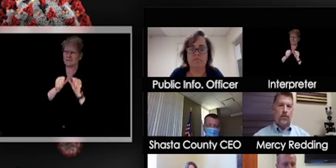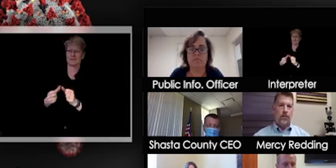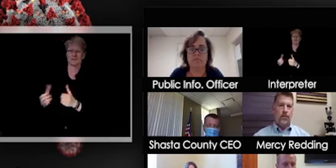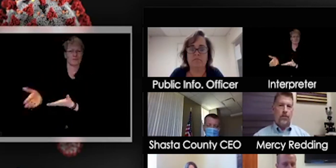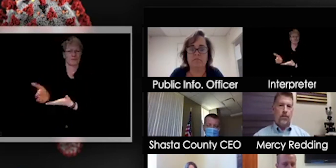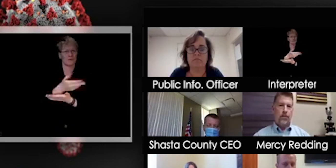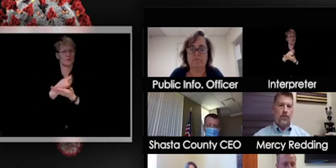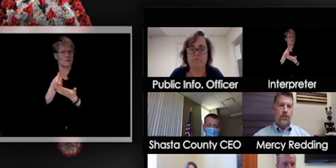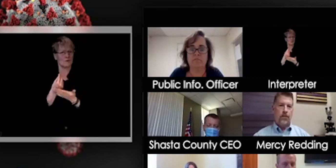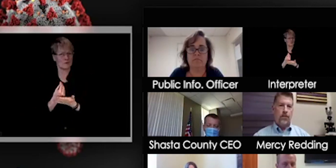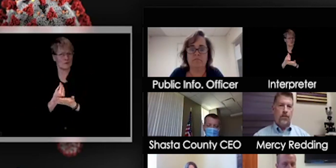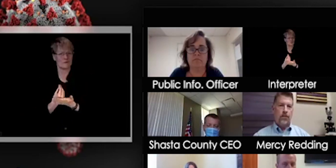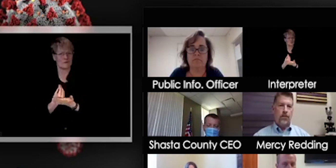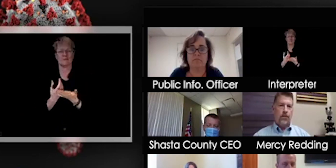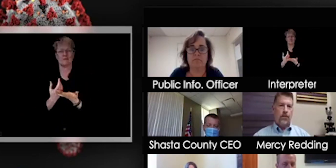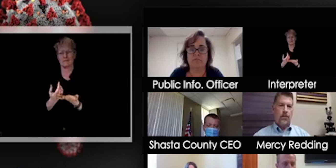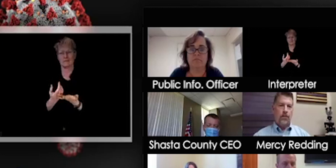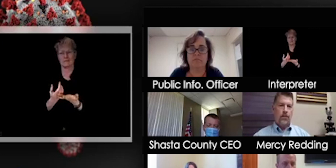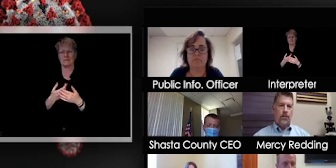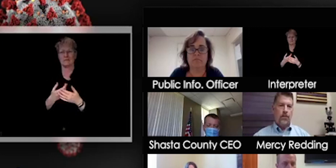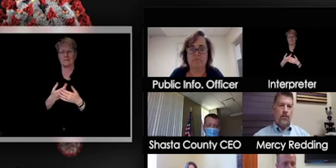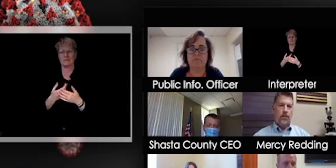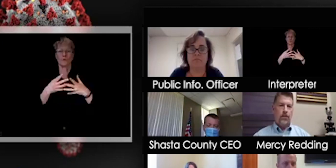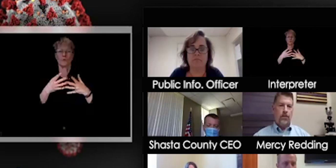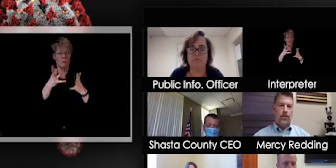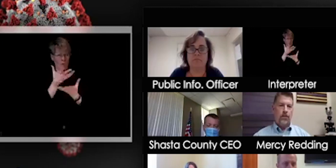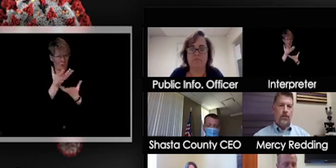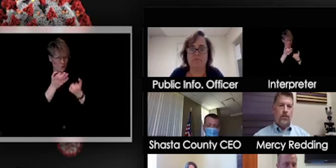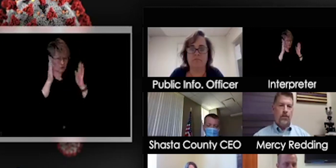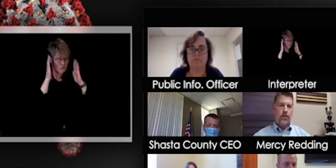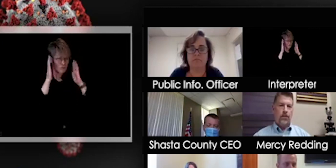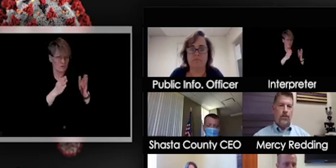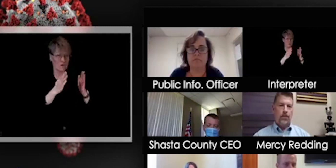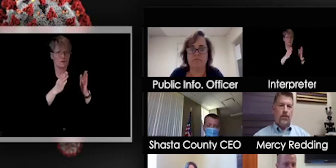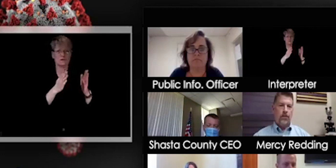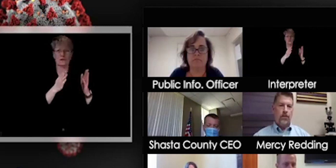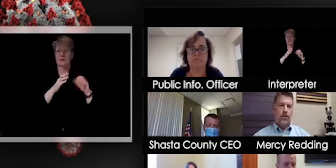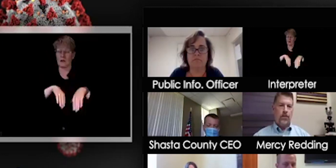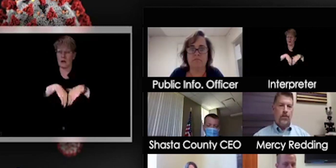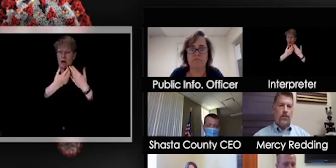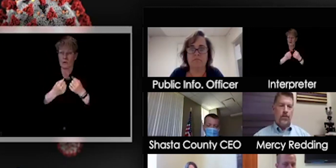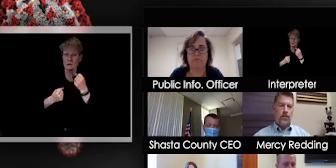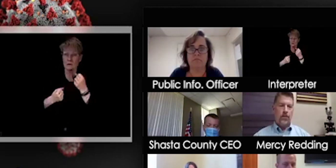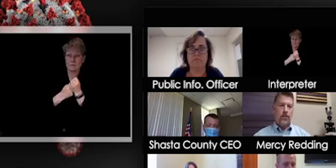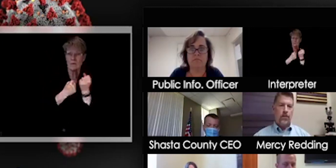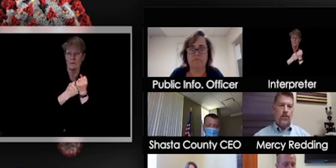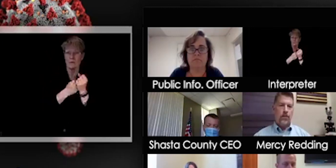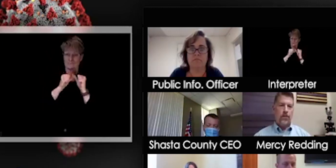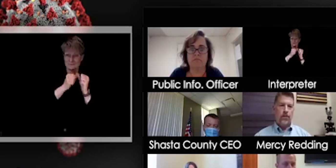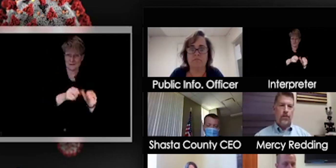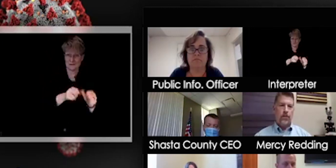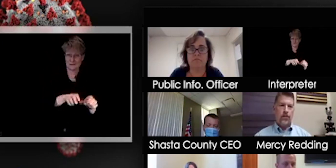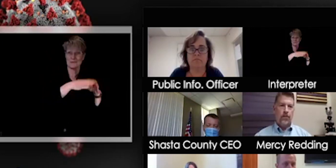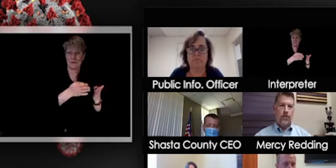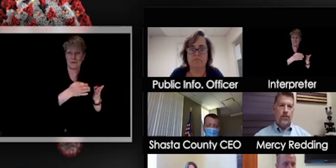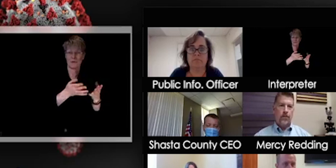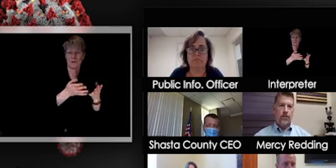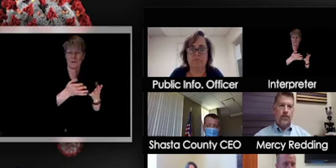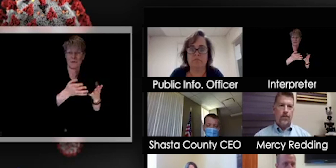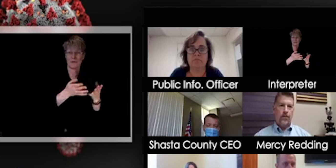focus, not necessarily penalizing businesses because you want them to be able to be open.